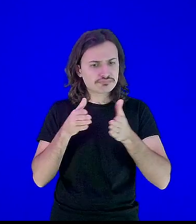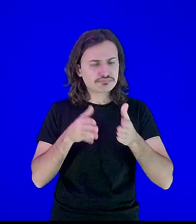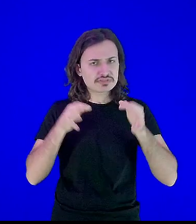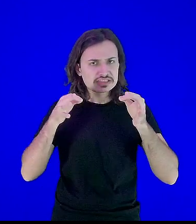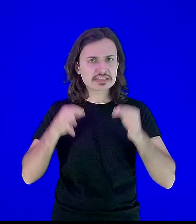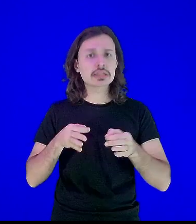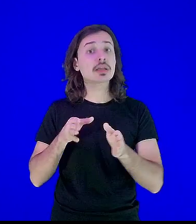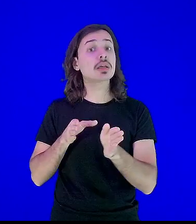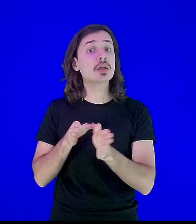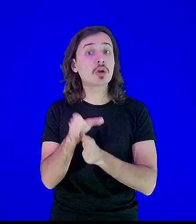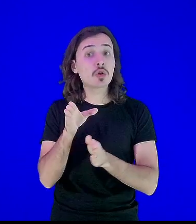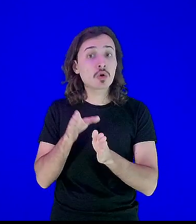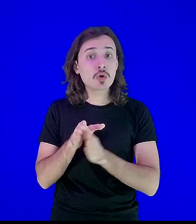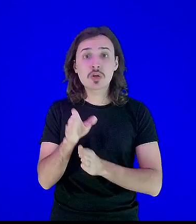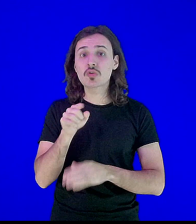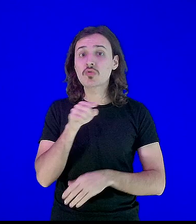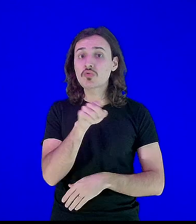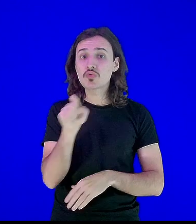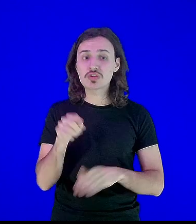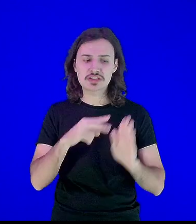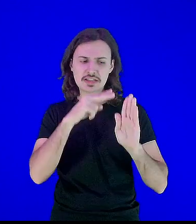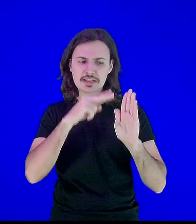through all of it to clear your doubts